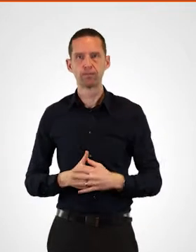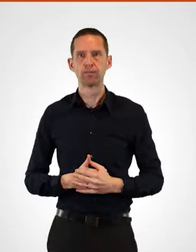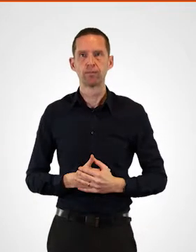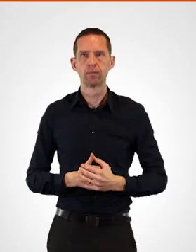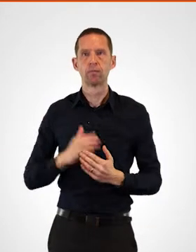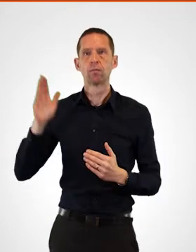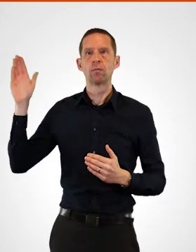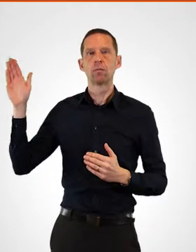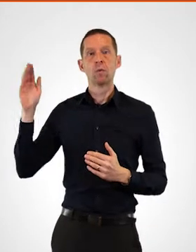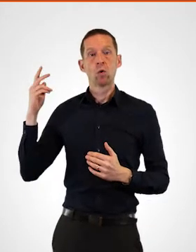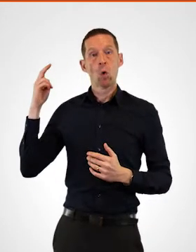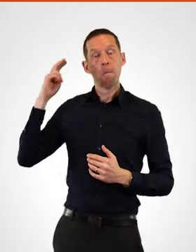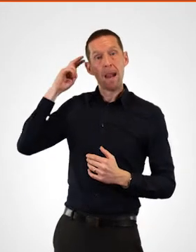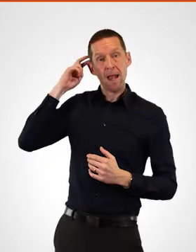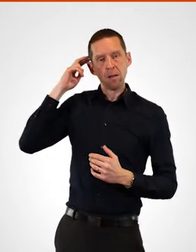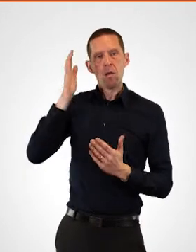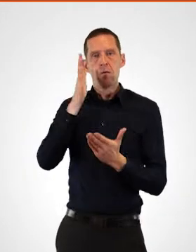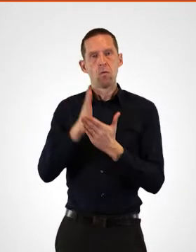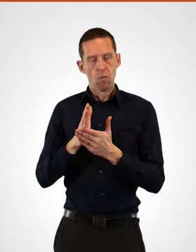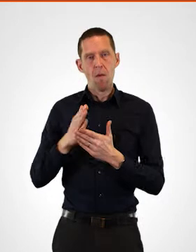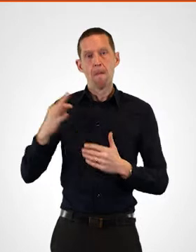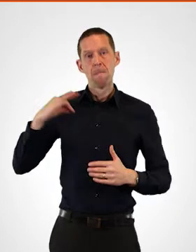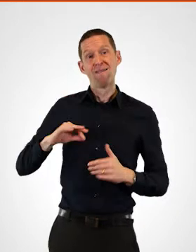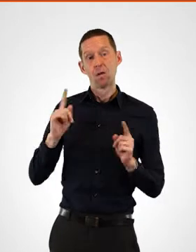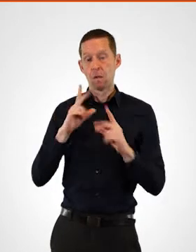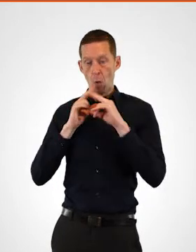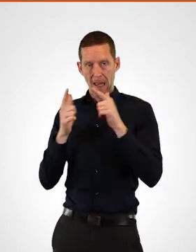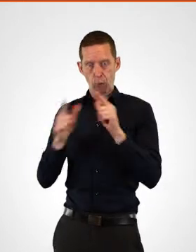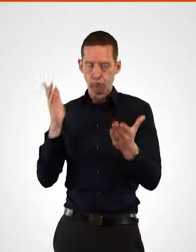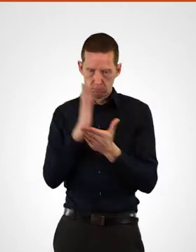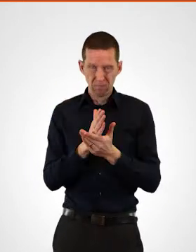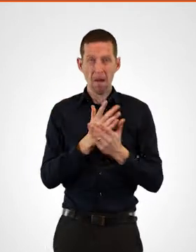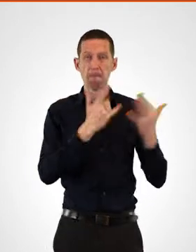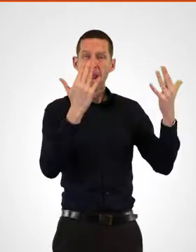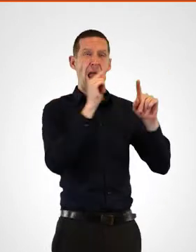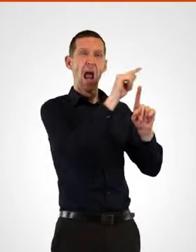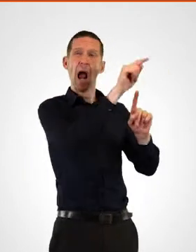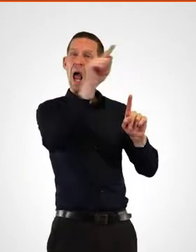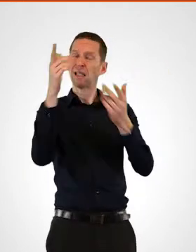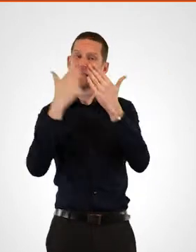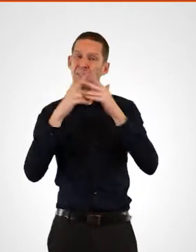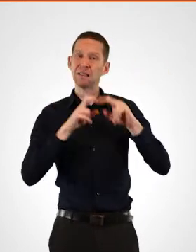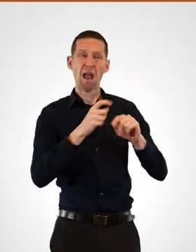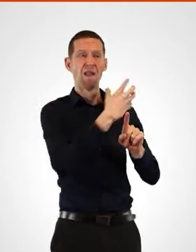So first of all cochlear implants definitely benefiting spoken language. Many, many studies very consistent findings,